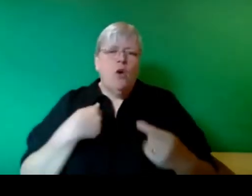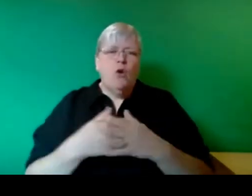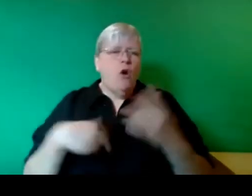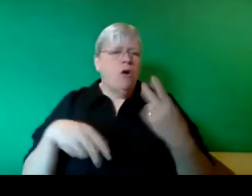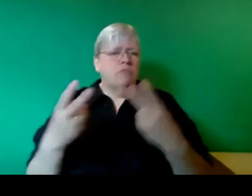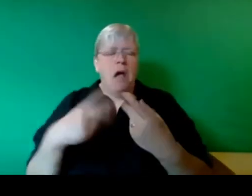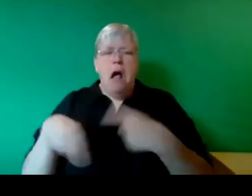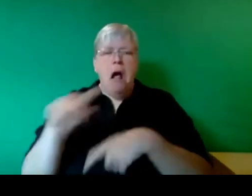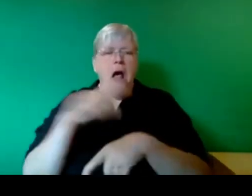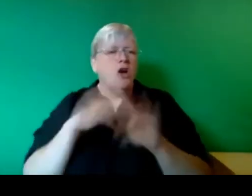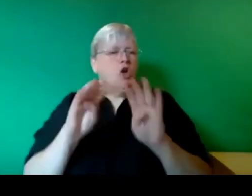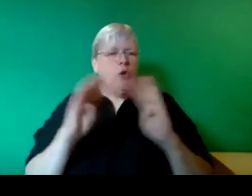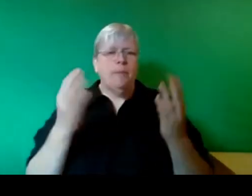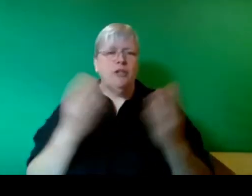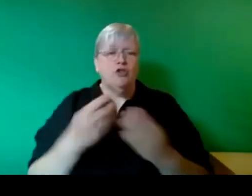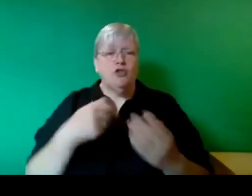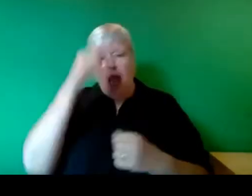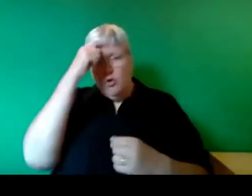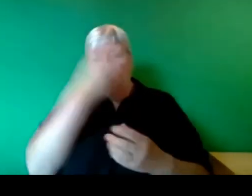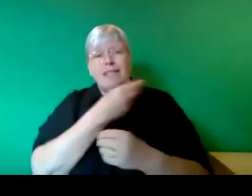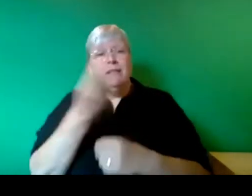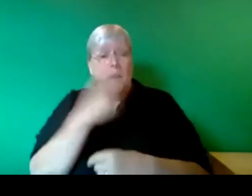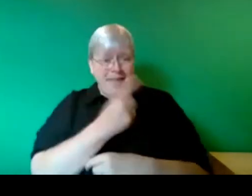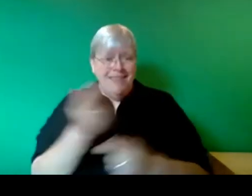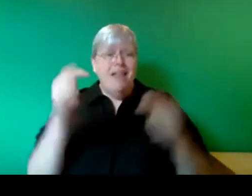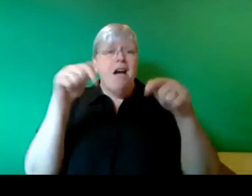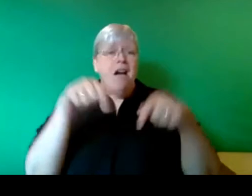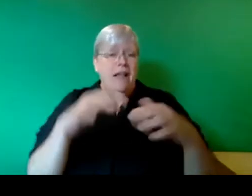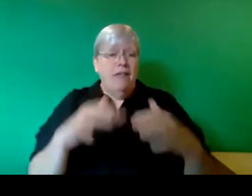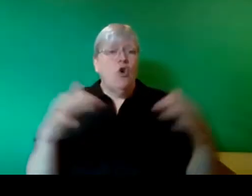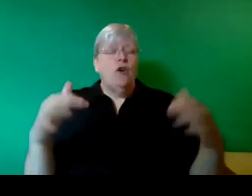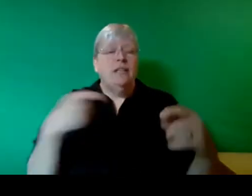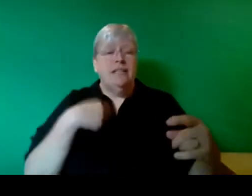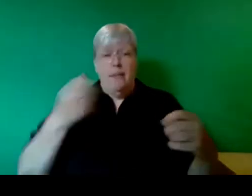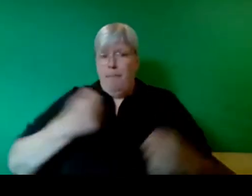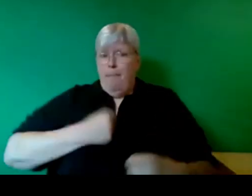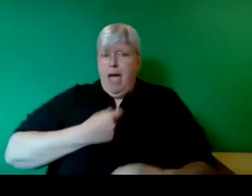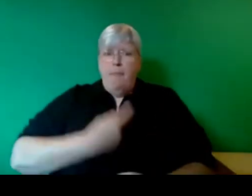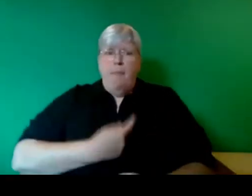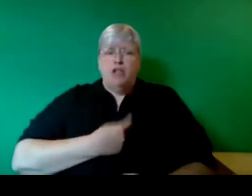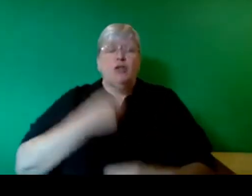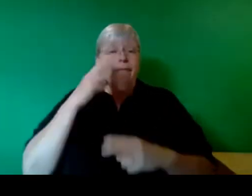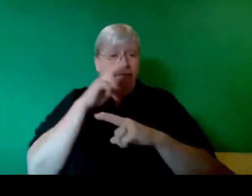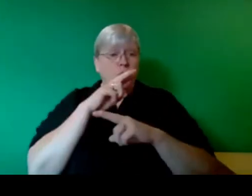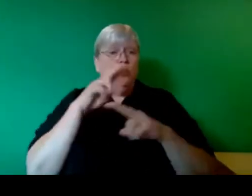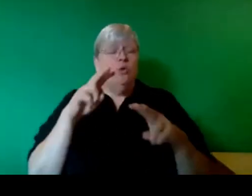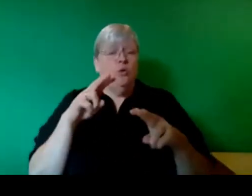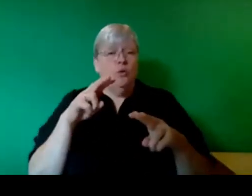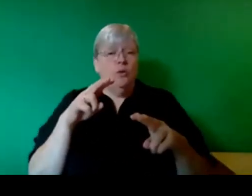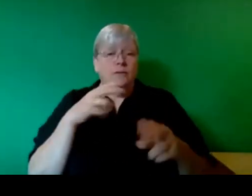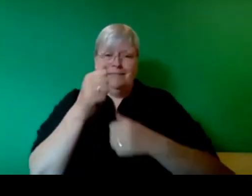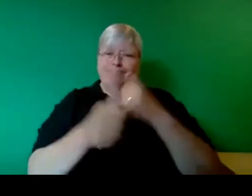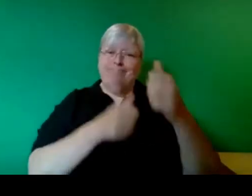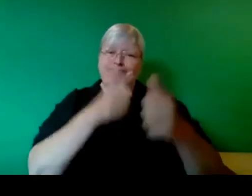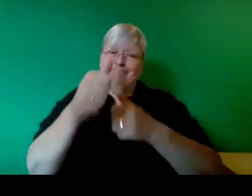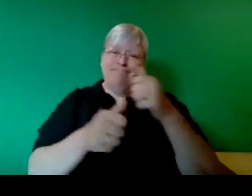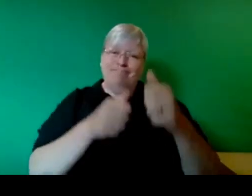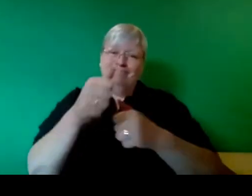know are in the audience. But I speak of my own personal reflections on this and part of that is congratulating the Just Transition Partnership for all the work they've done